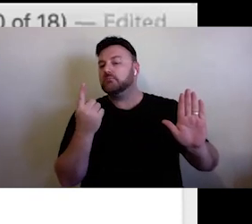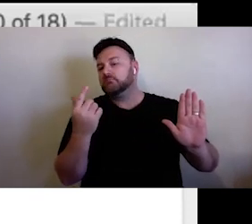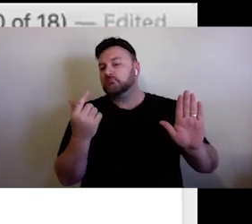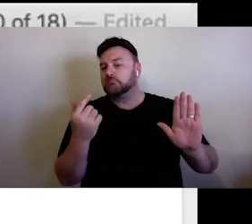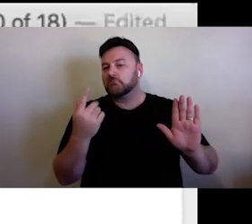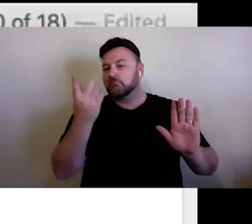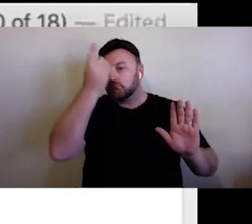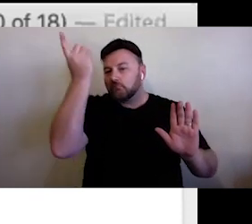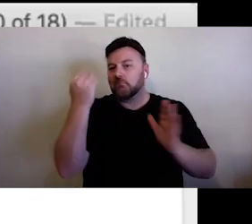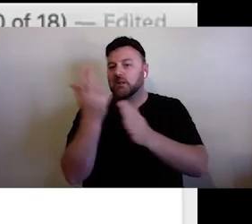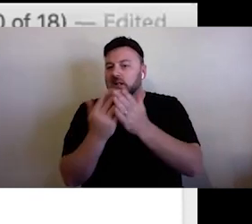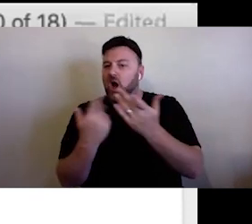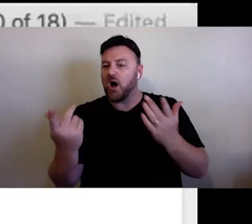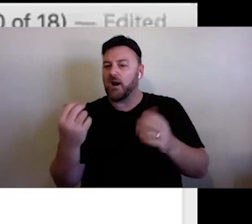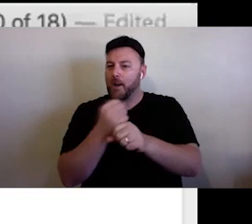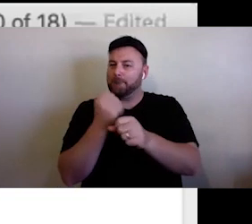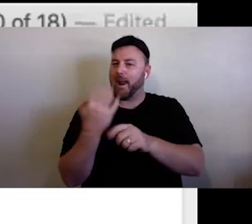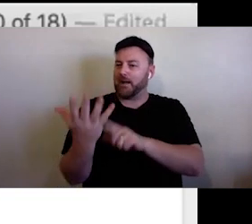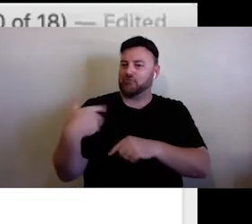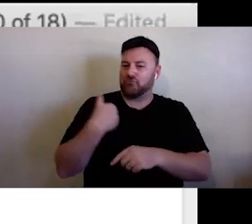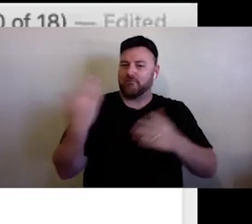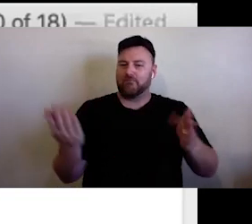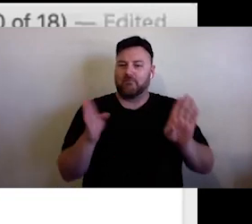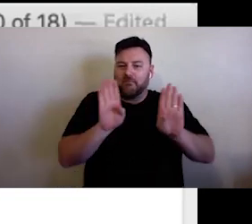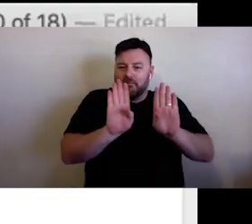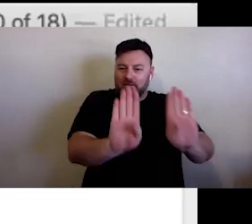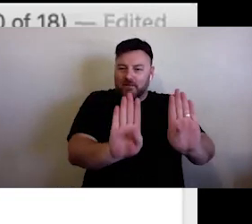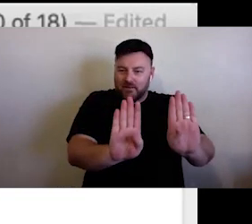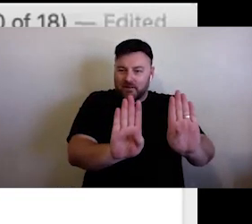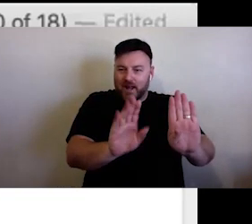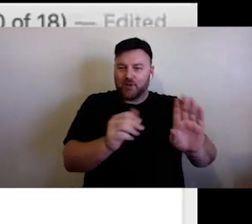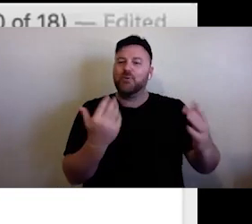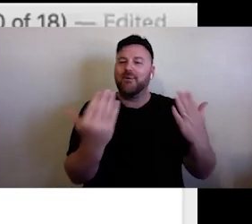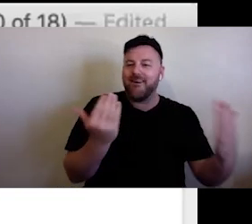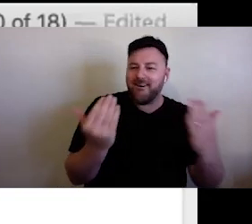online who can tell us more about what's going on here. As a